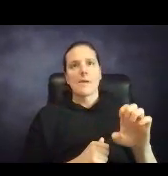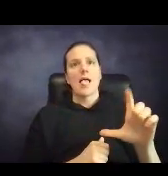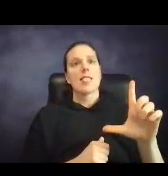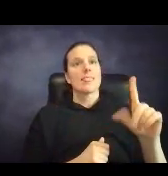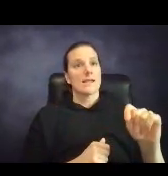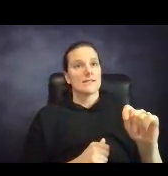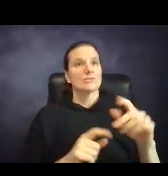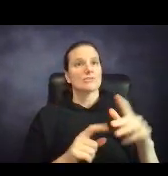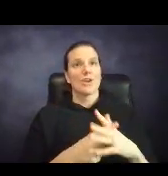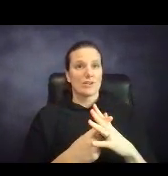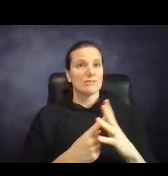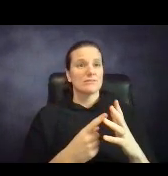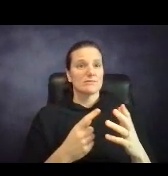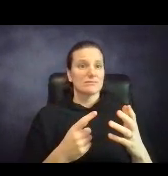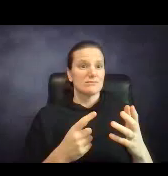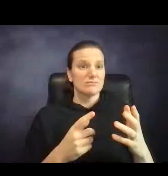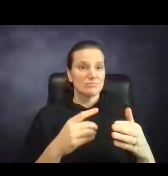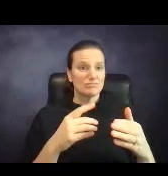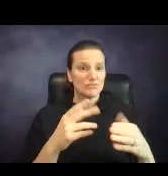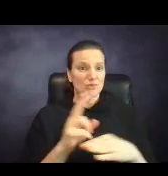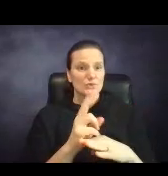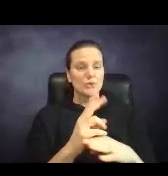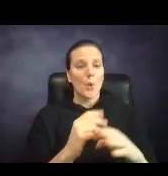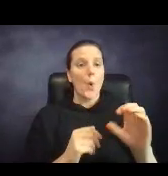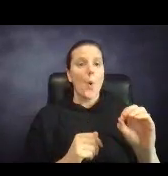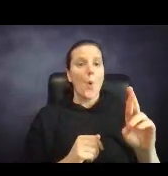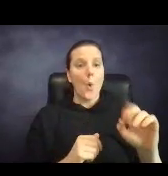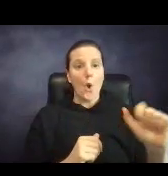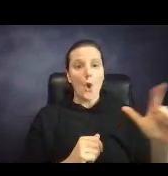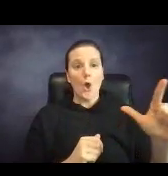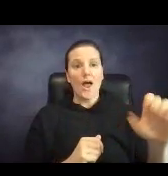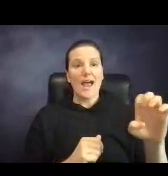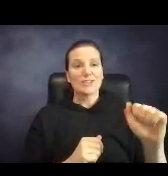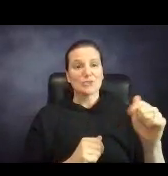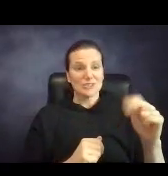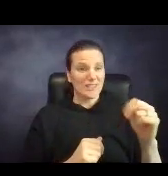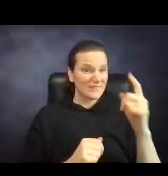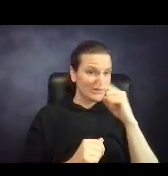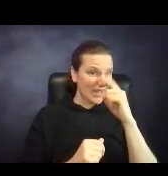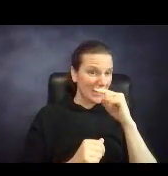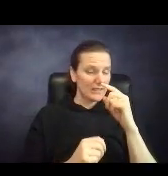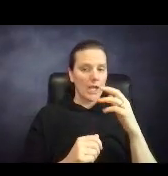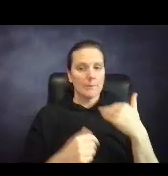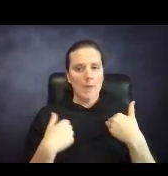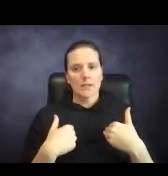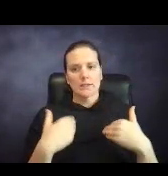So oral estrogen was really popular and that was synthetic and body identical, but oral.